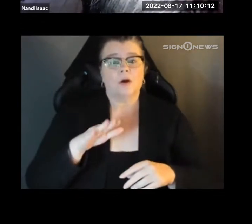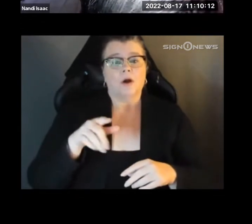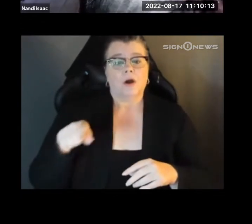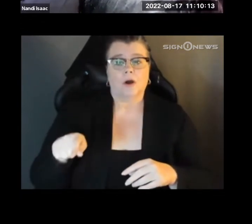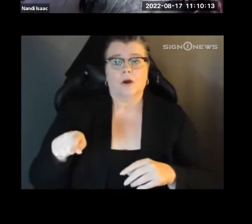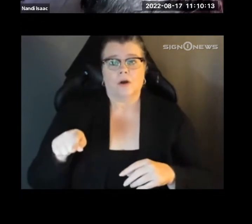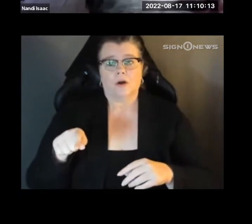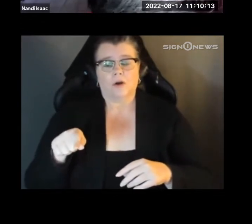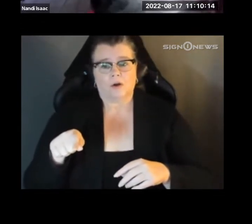of places